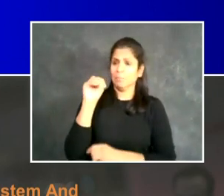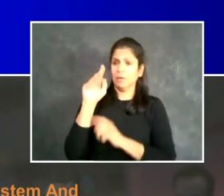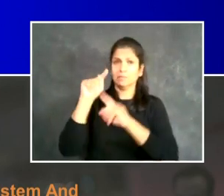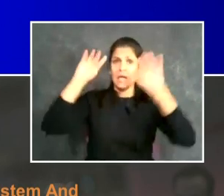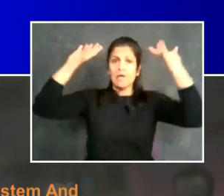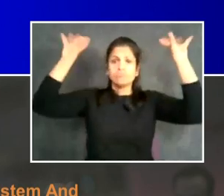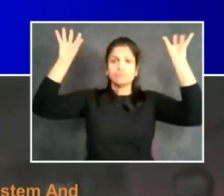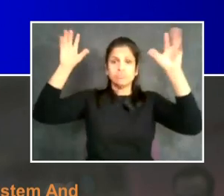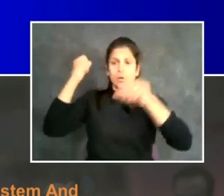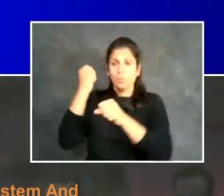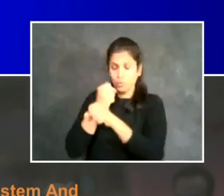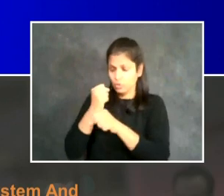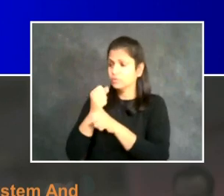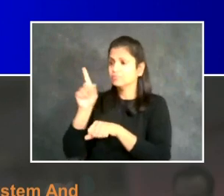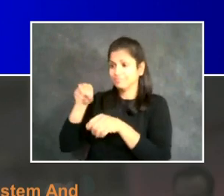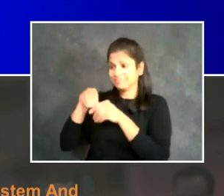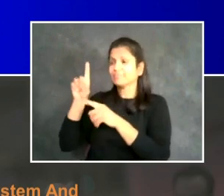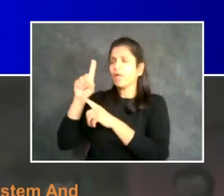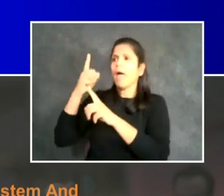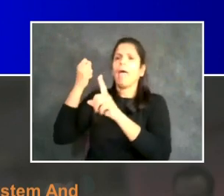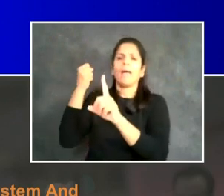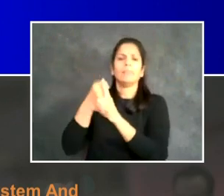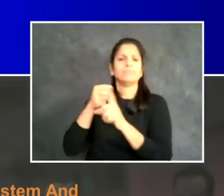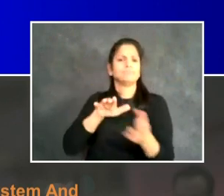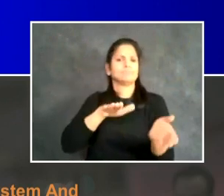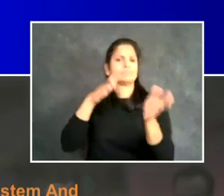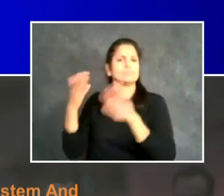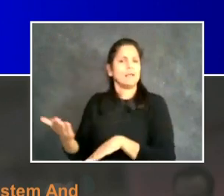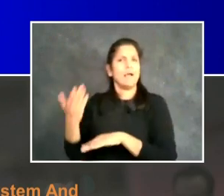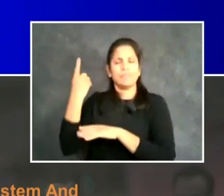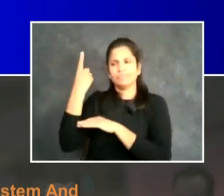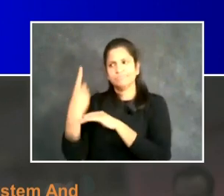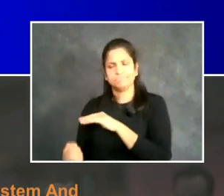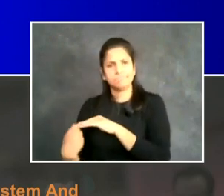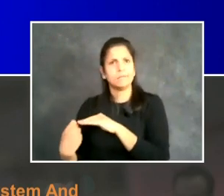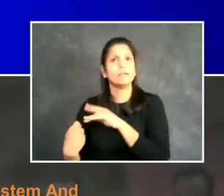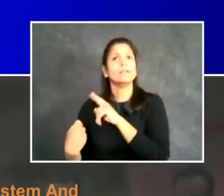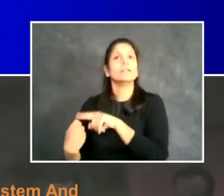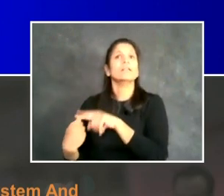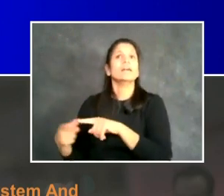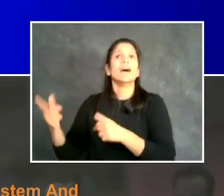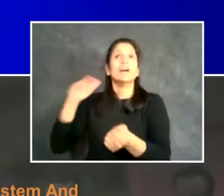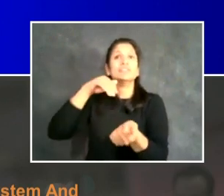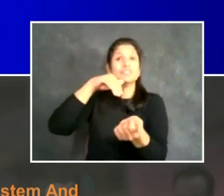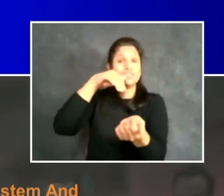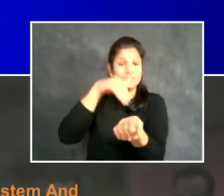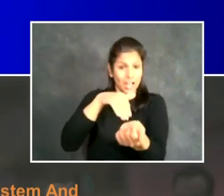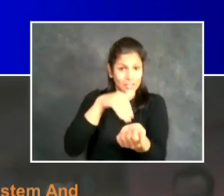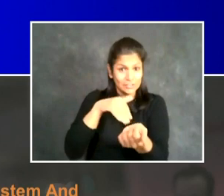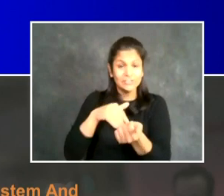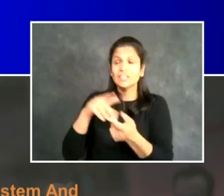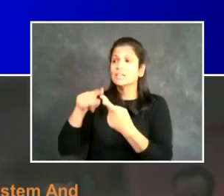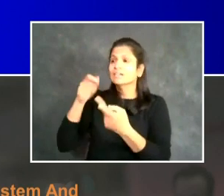IN THE BRONX, AND DR. LORNA, AN ER MEDICAL DIRECTOR AT